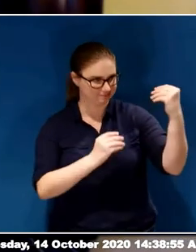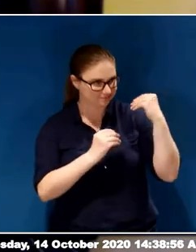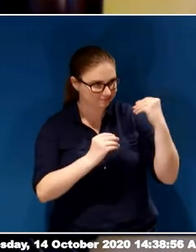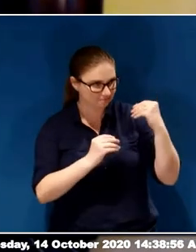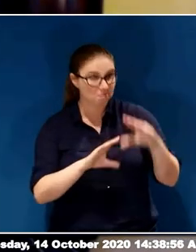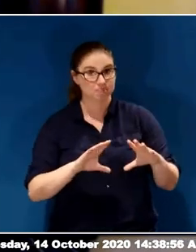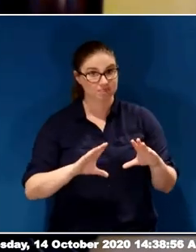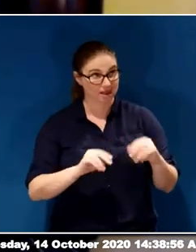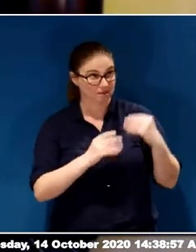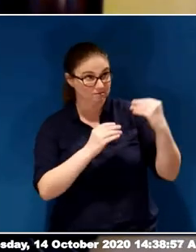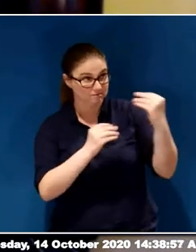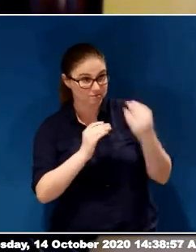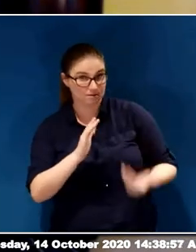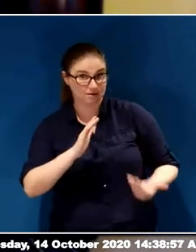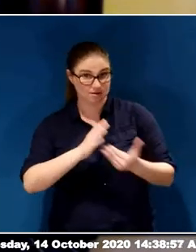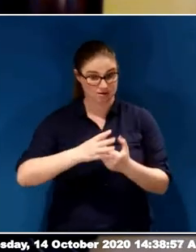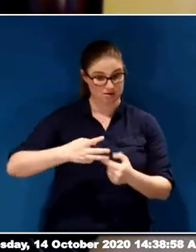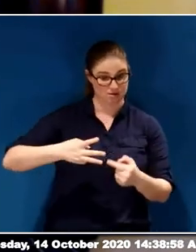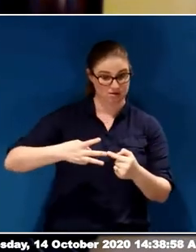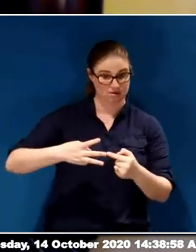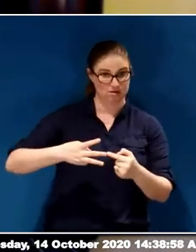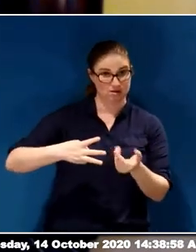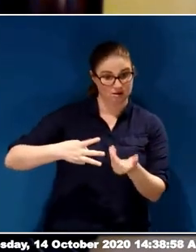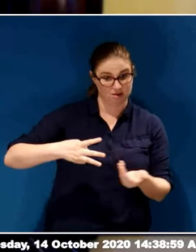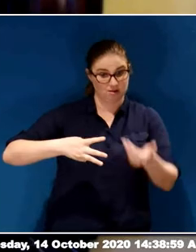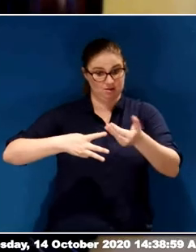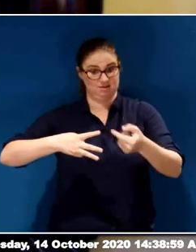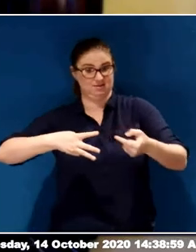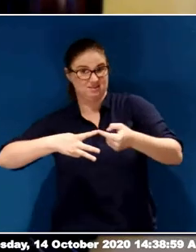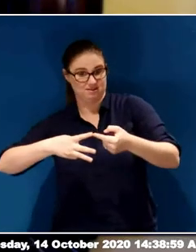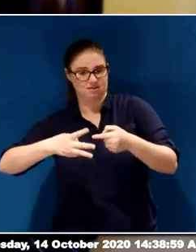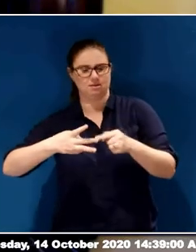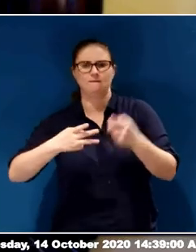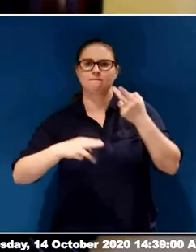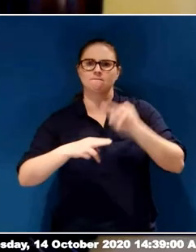learning to experienced teachers, which means that the teachers in schools who